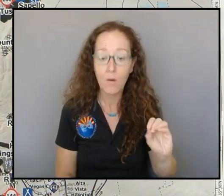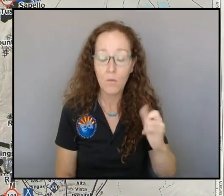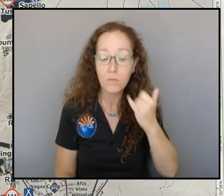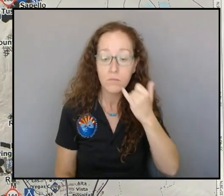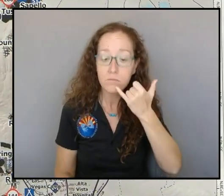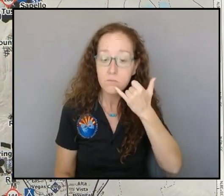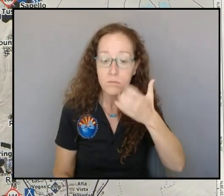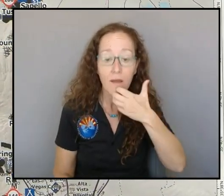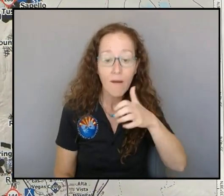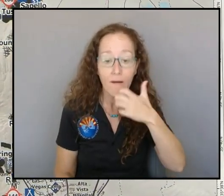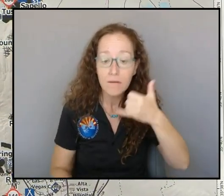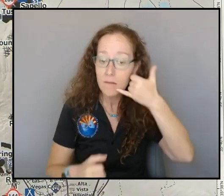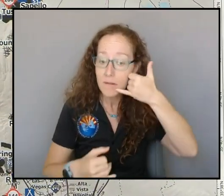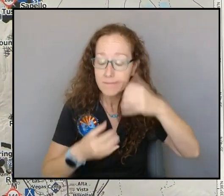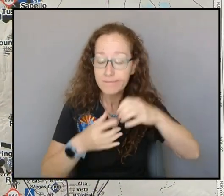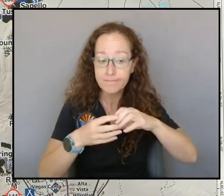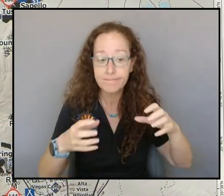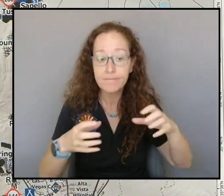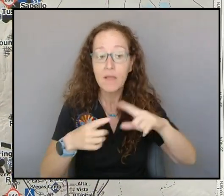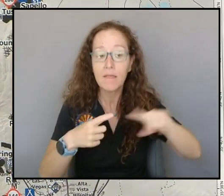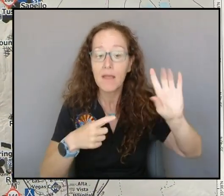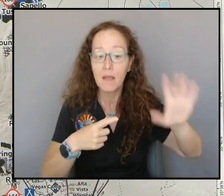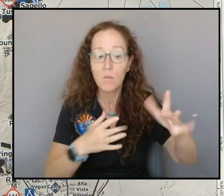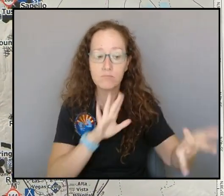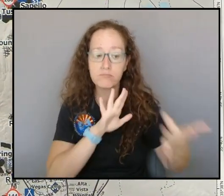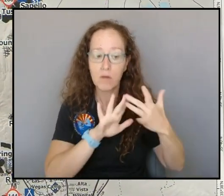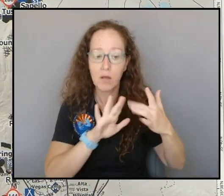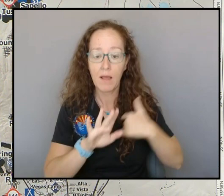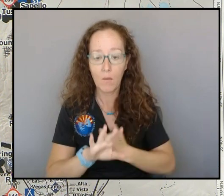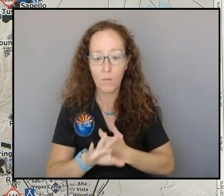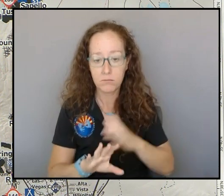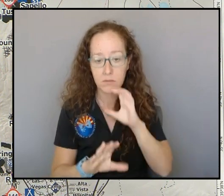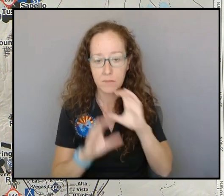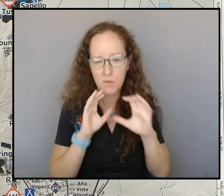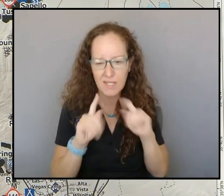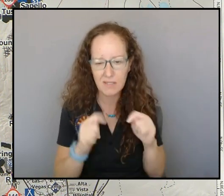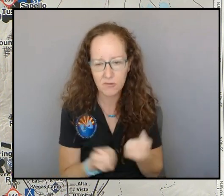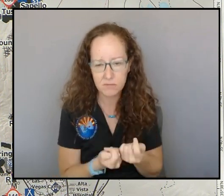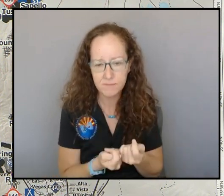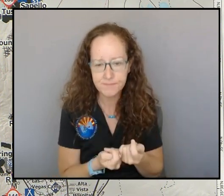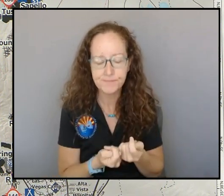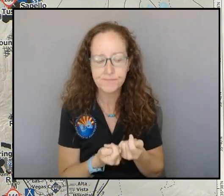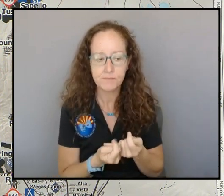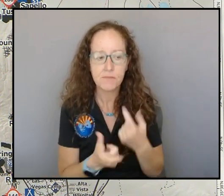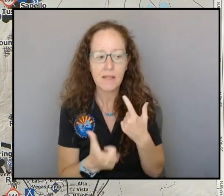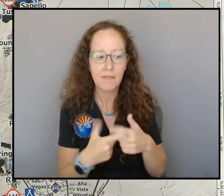folks and we can send people out to look at those, and ground truth what you're seeing, and making sure that things are